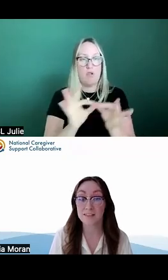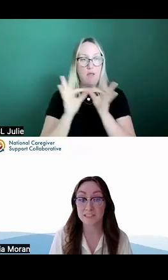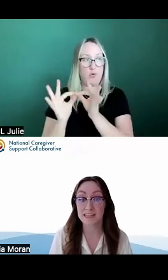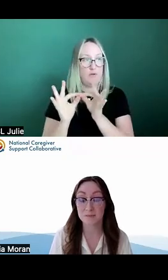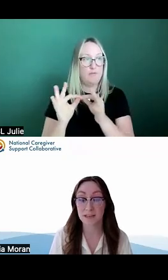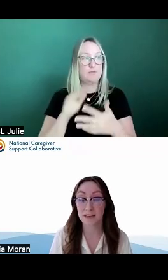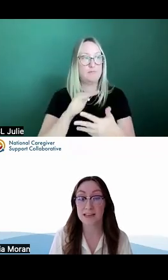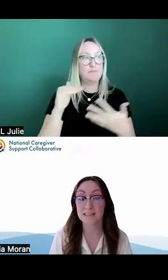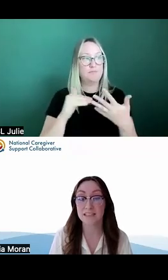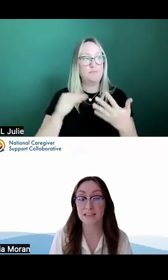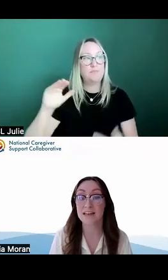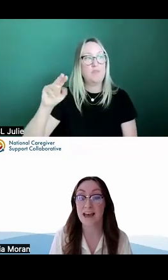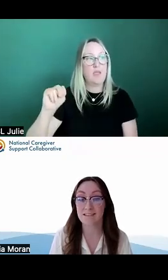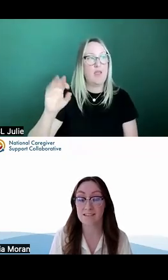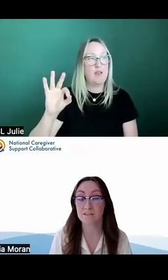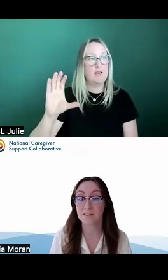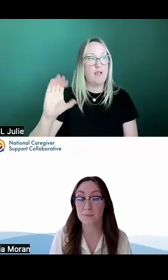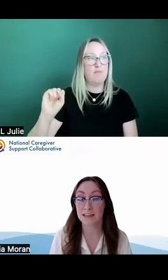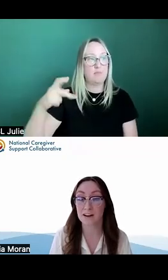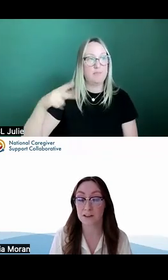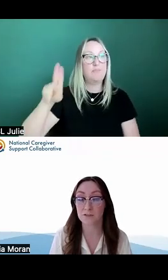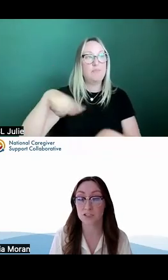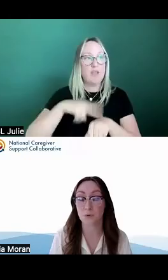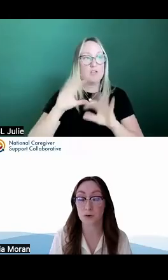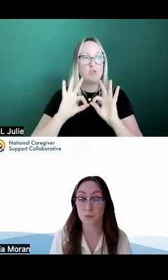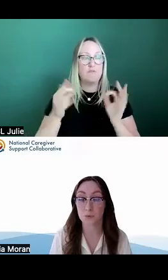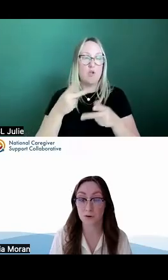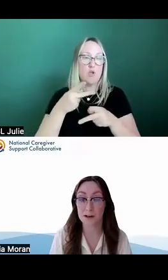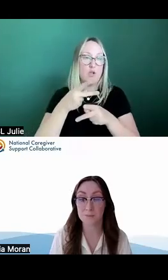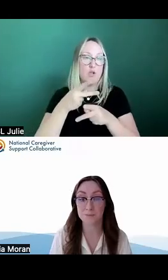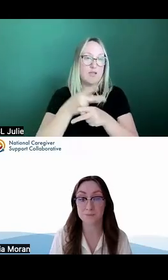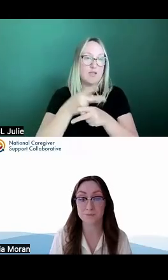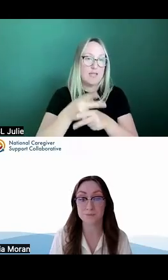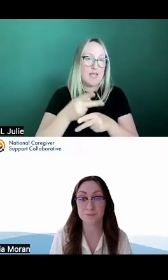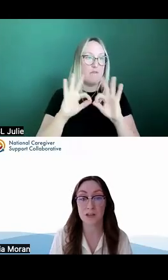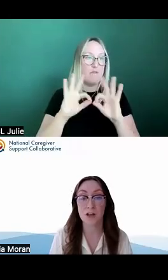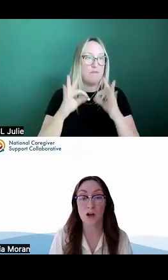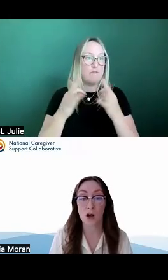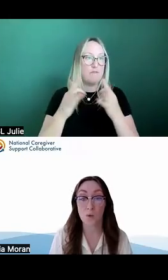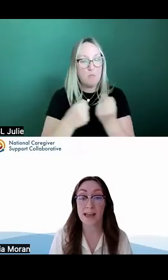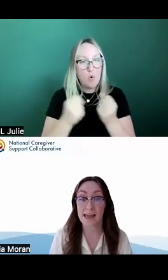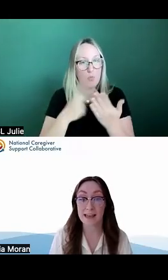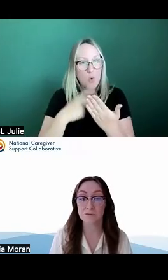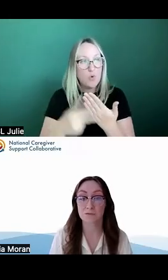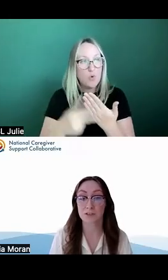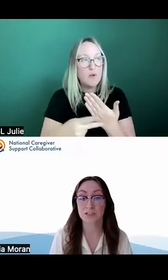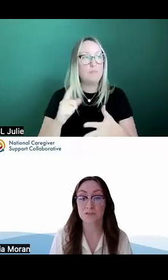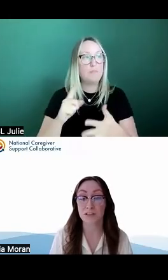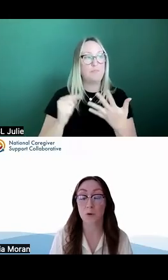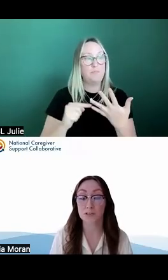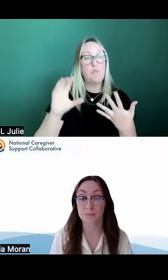NFCSP is the National Family Caregiver Support Program. OAA refers to the Older